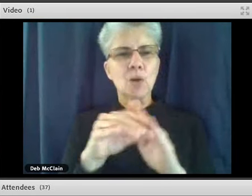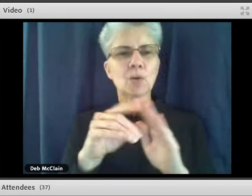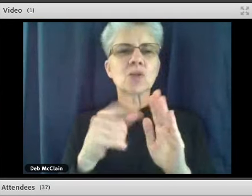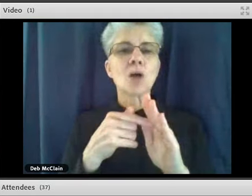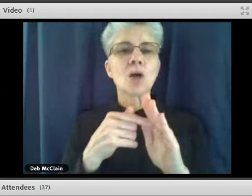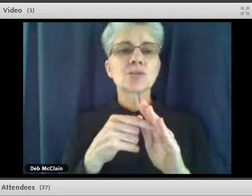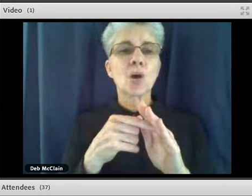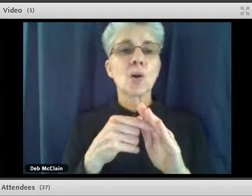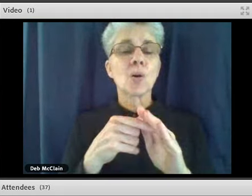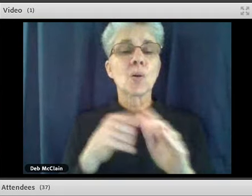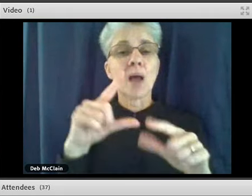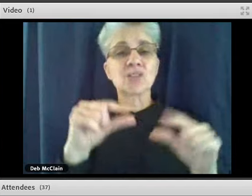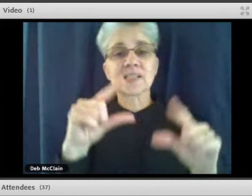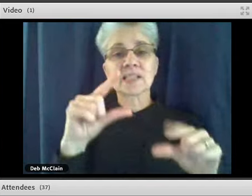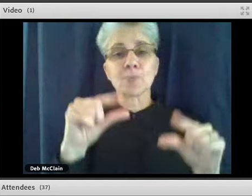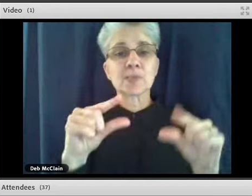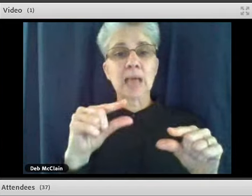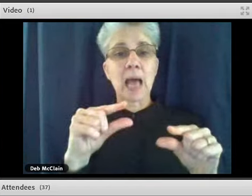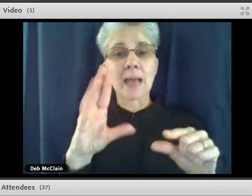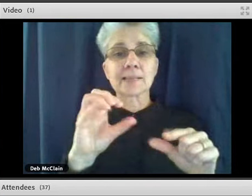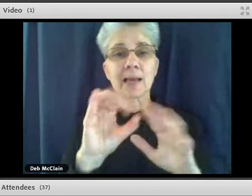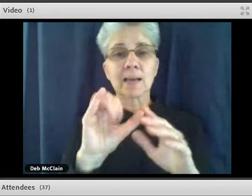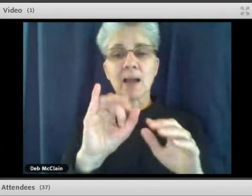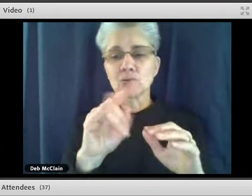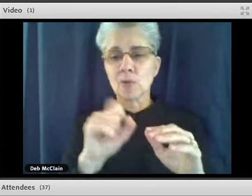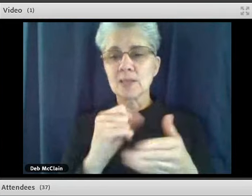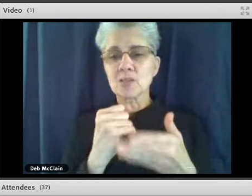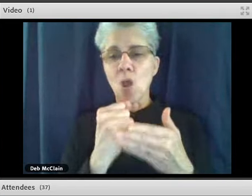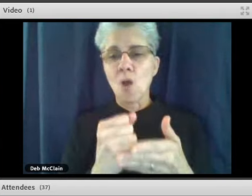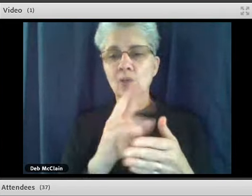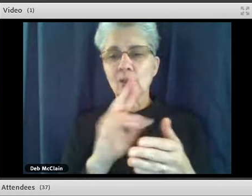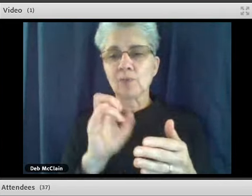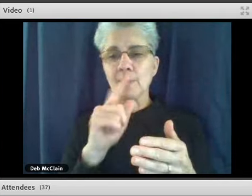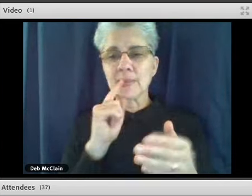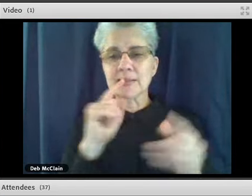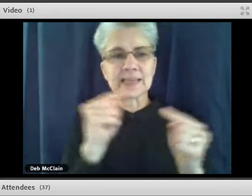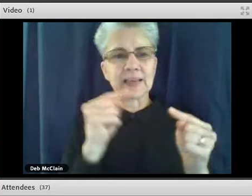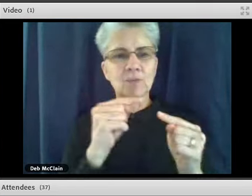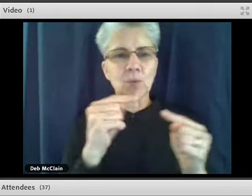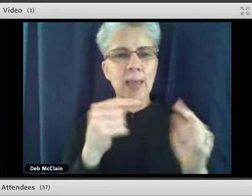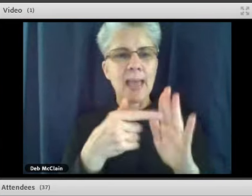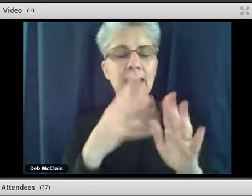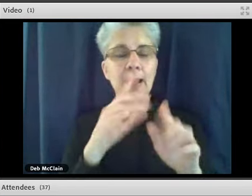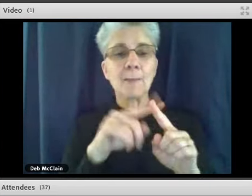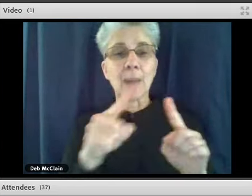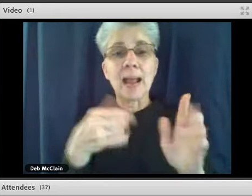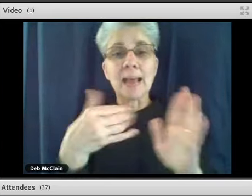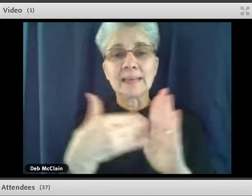when you do your multimedia Again, adjustable size and contrast. This -- Hopefully, Reva, this this image on the left